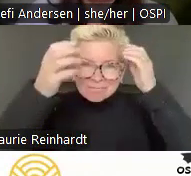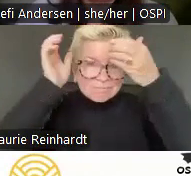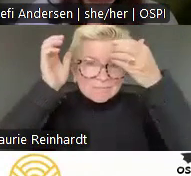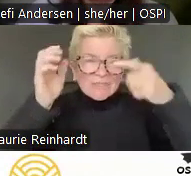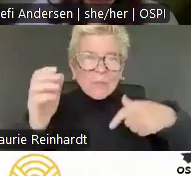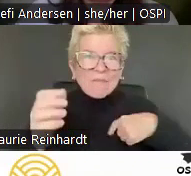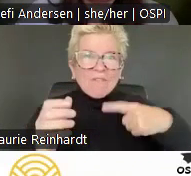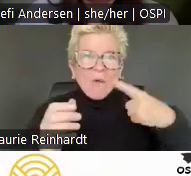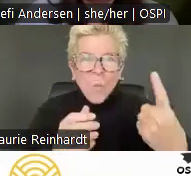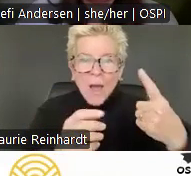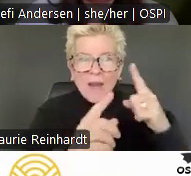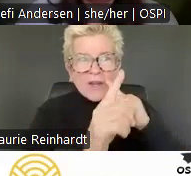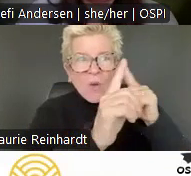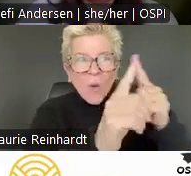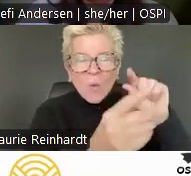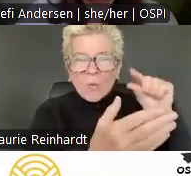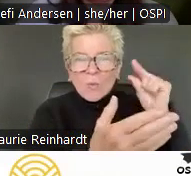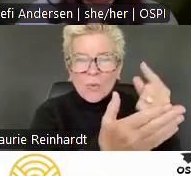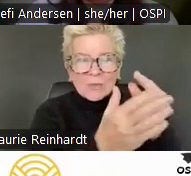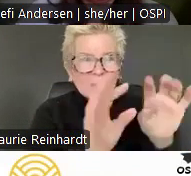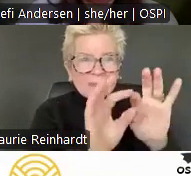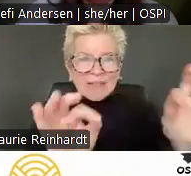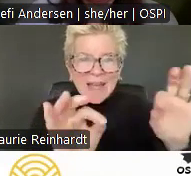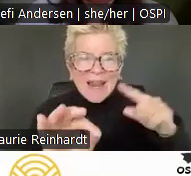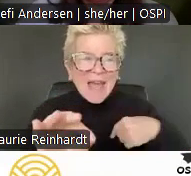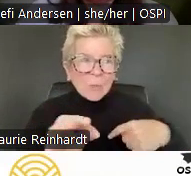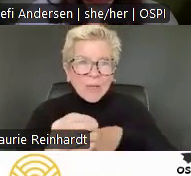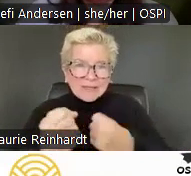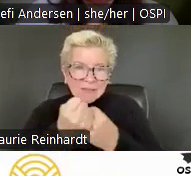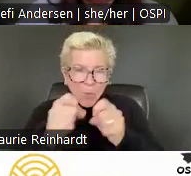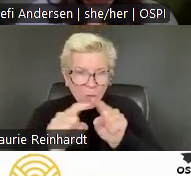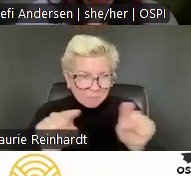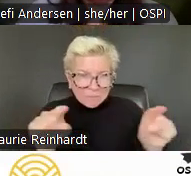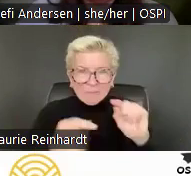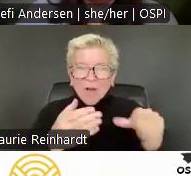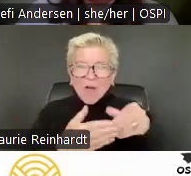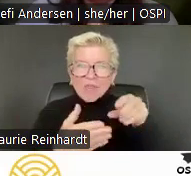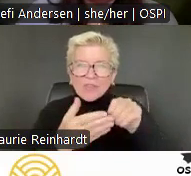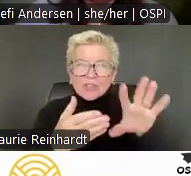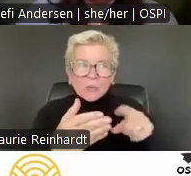learning standards and so we're in uh kind of the shift of that change and I think one